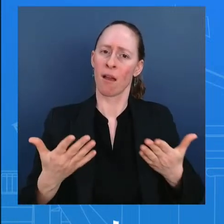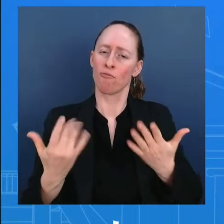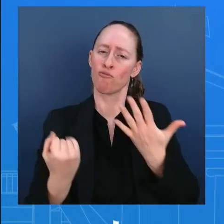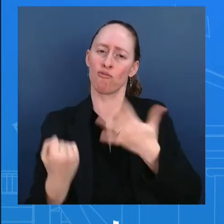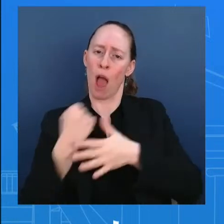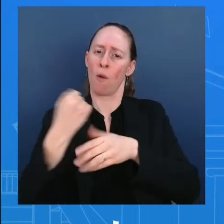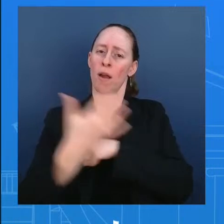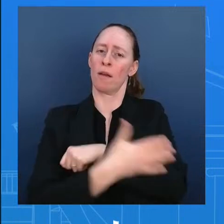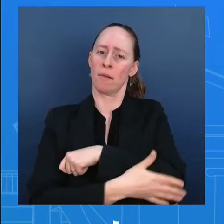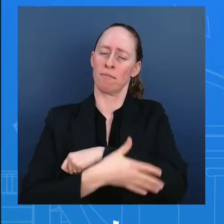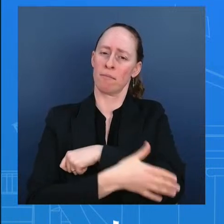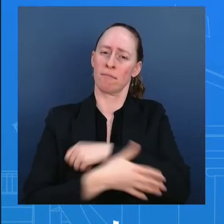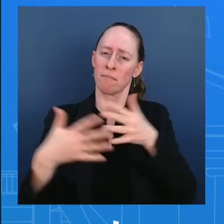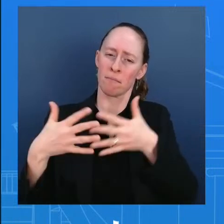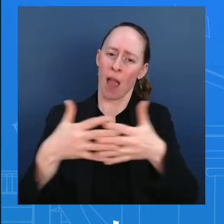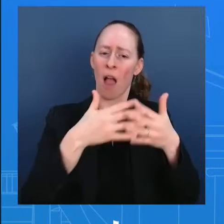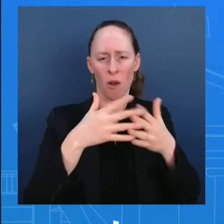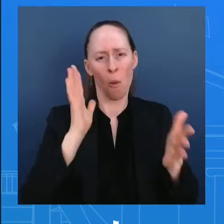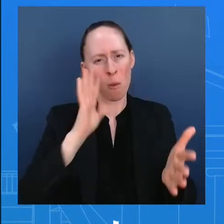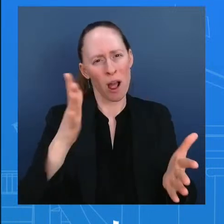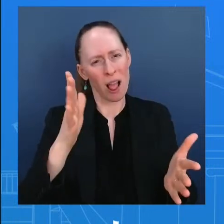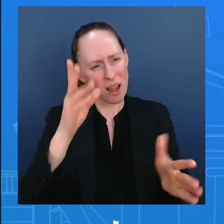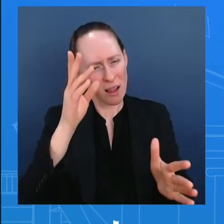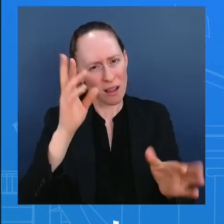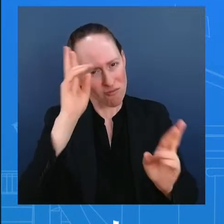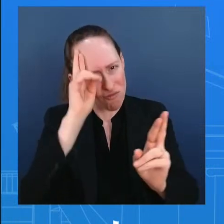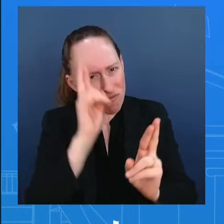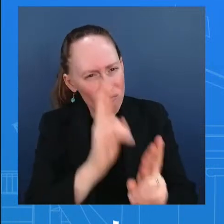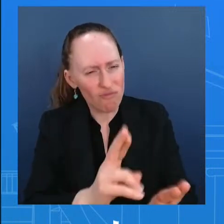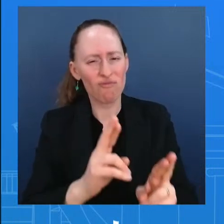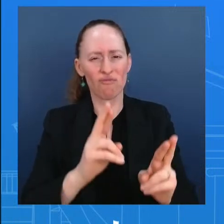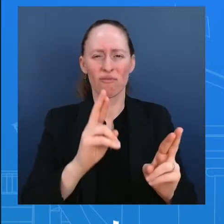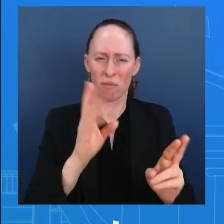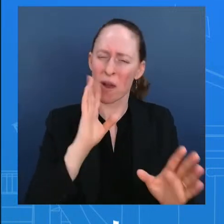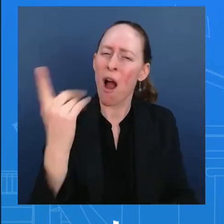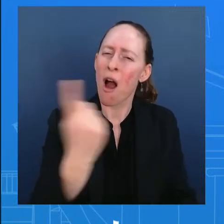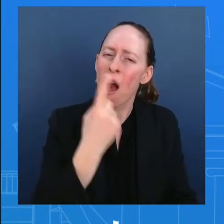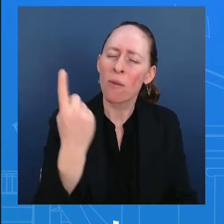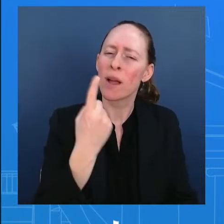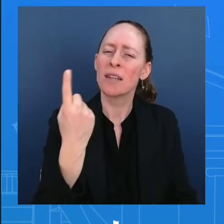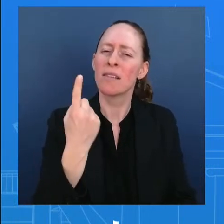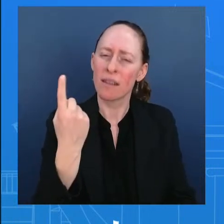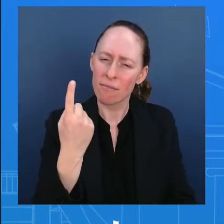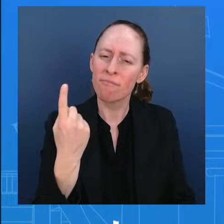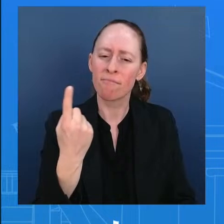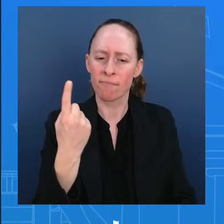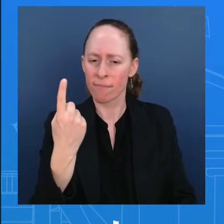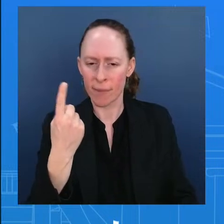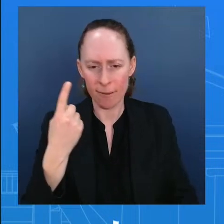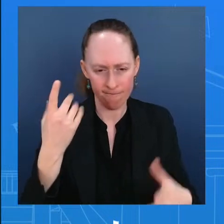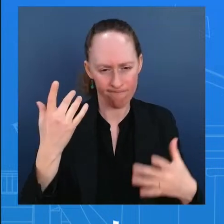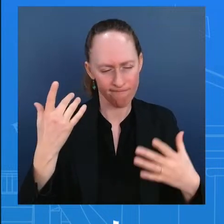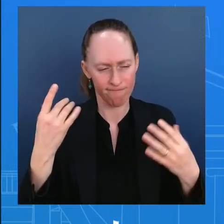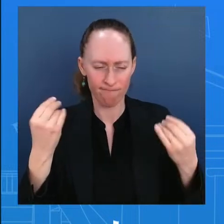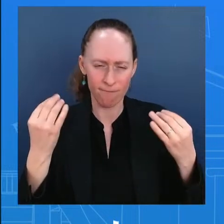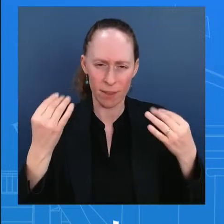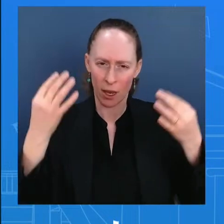He’s going to always make decisions that he believes is best for the American people. I mean, there’s nothing new there.